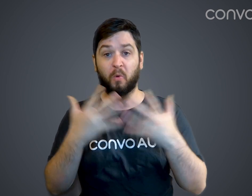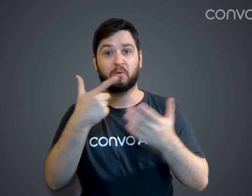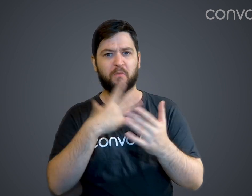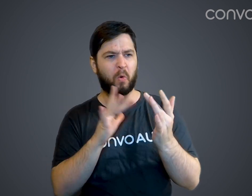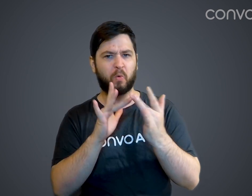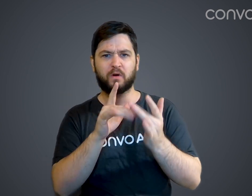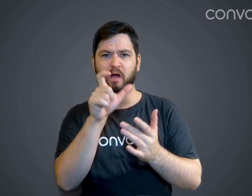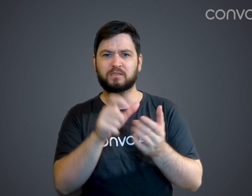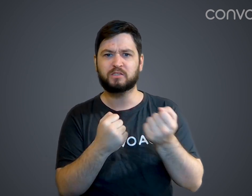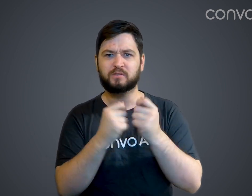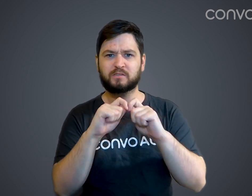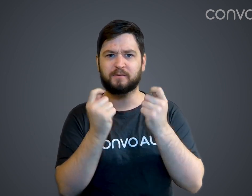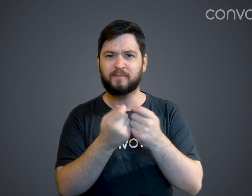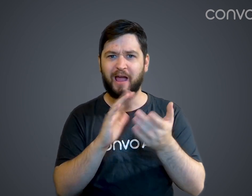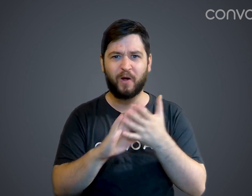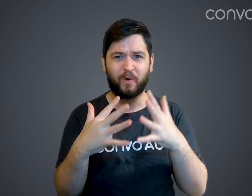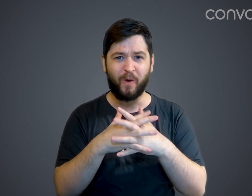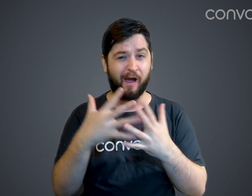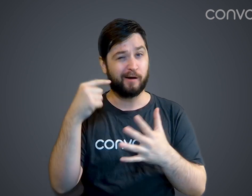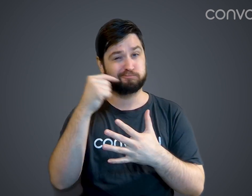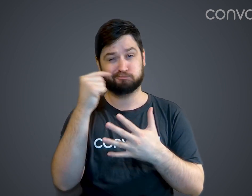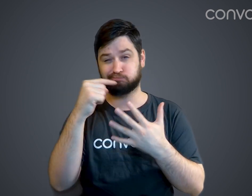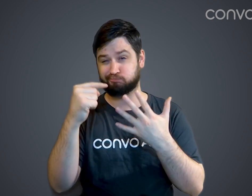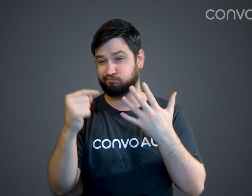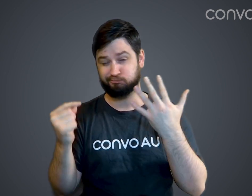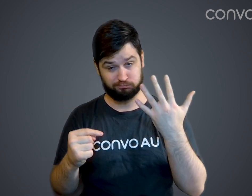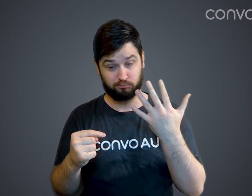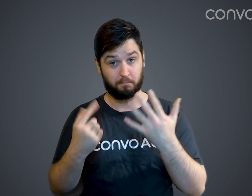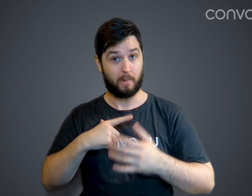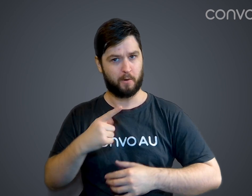or how to get in touch with our customer support team.